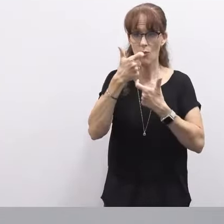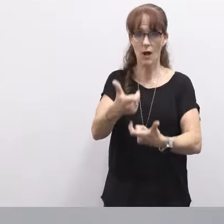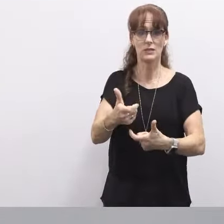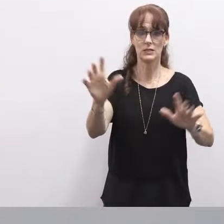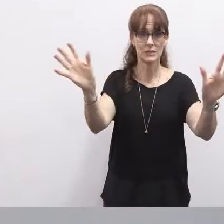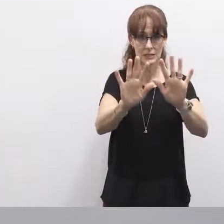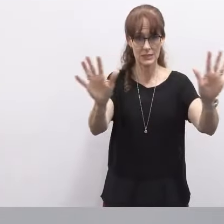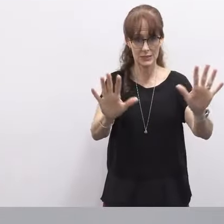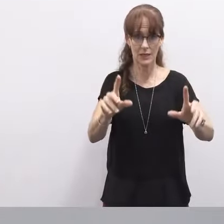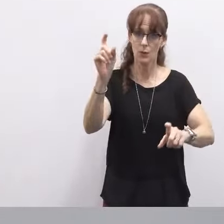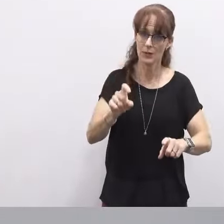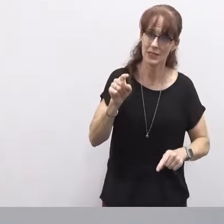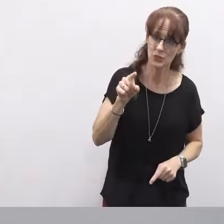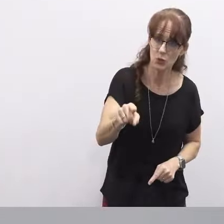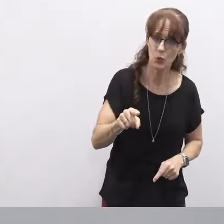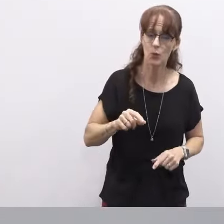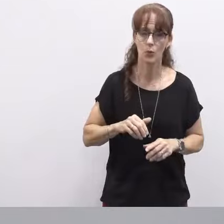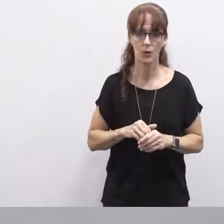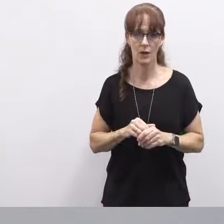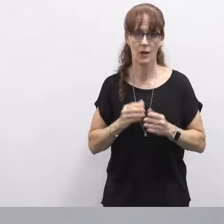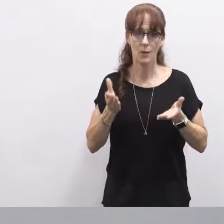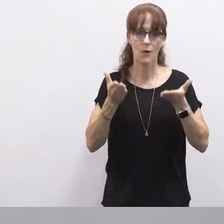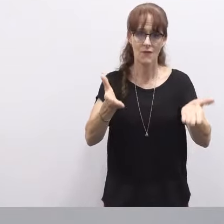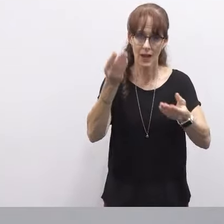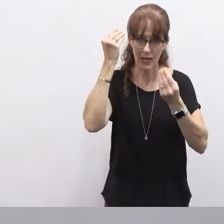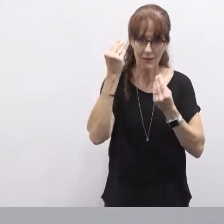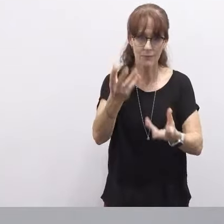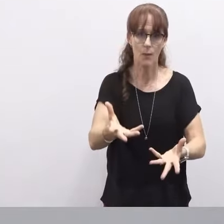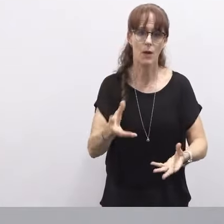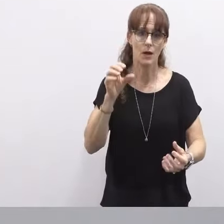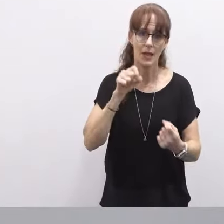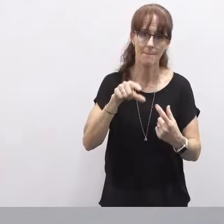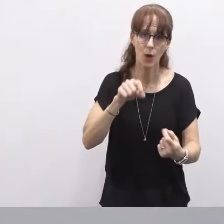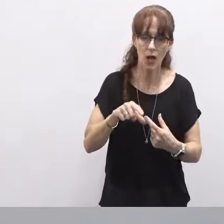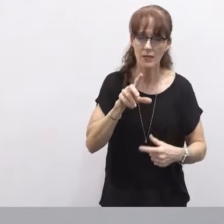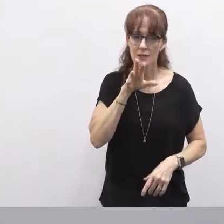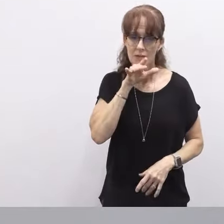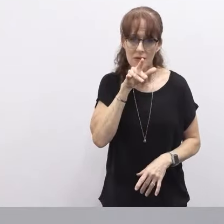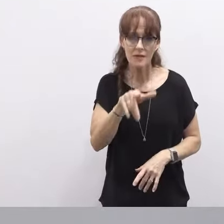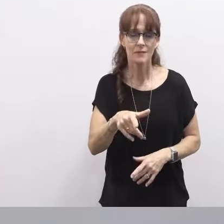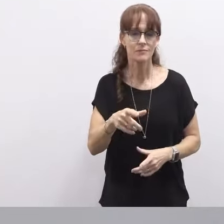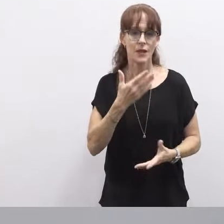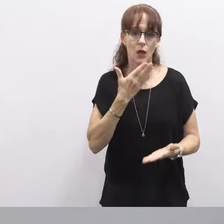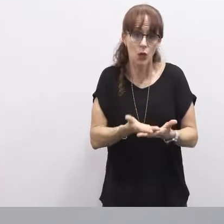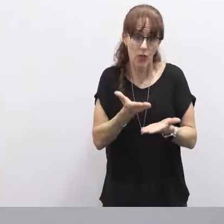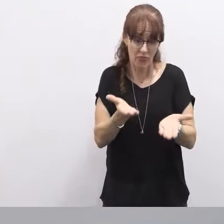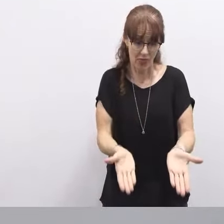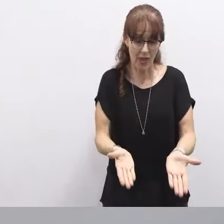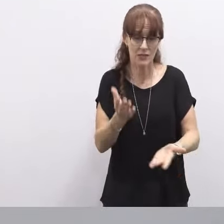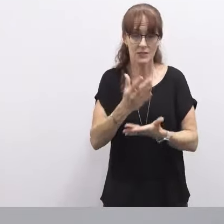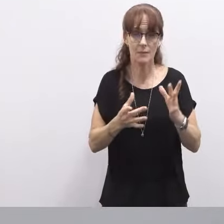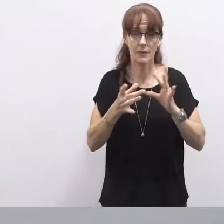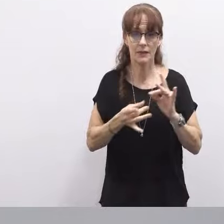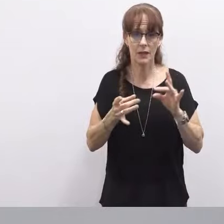we need you to provide input. We have good input here, but it's still, some of the comments are still raising questions